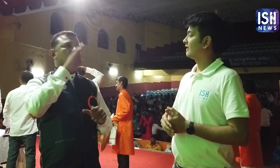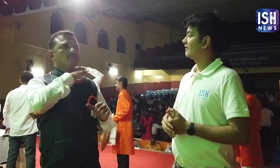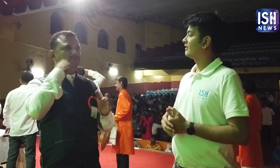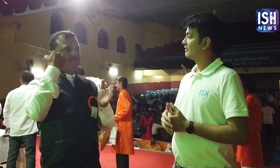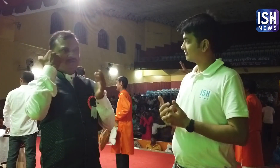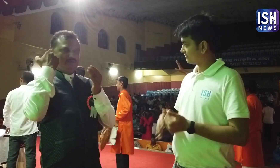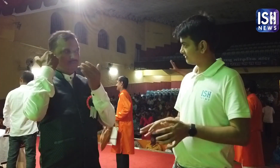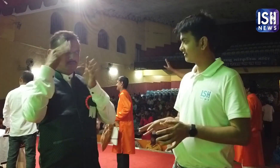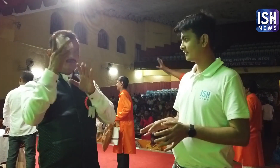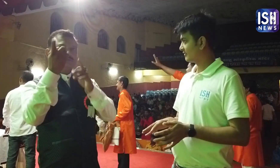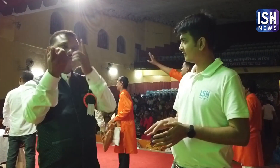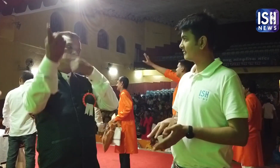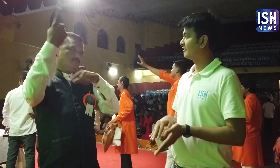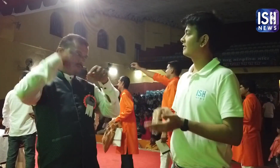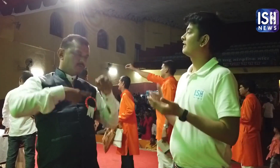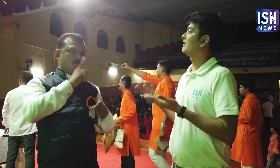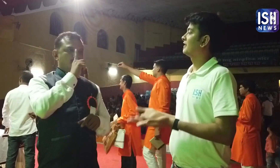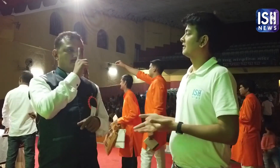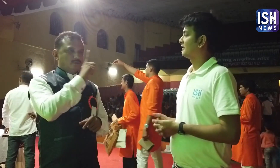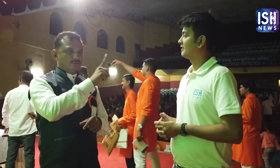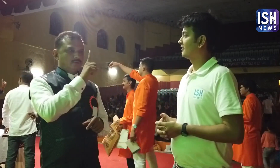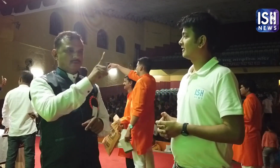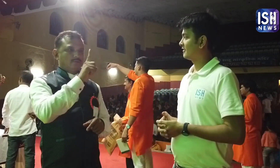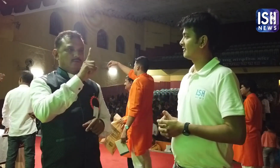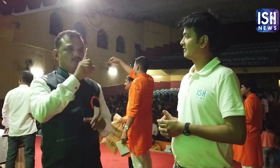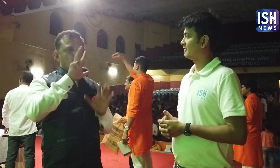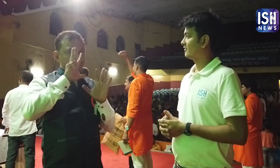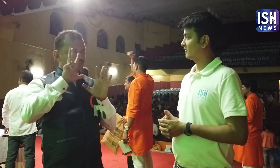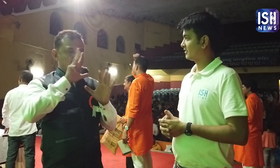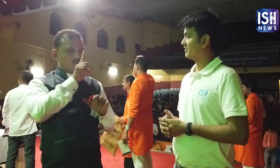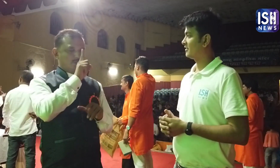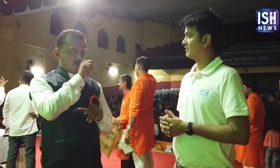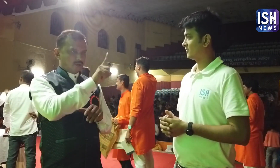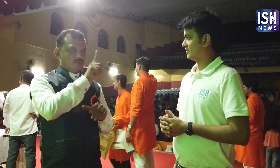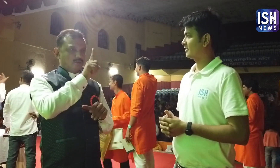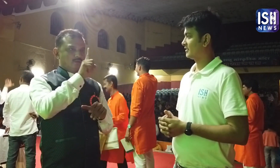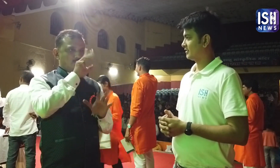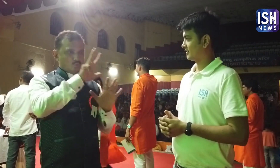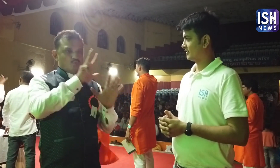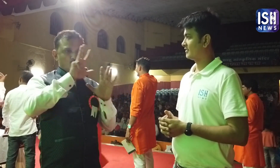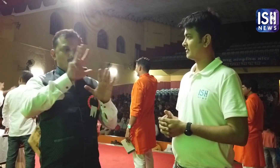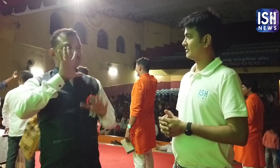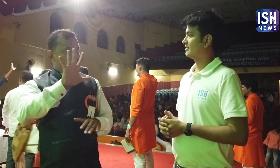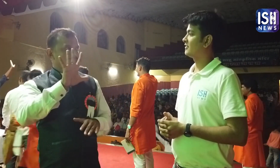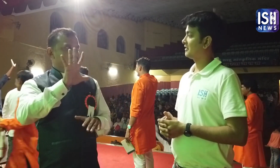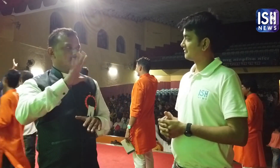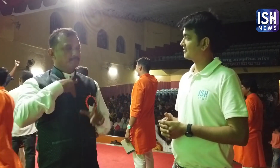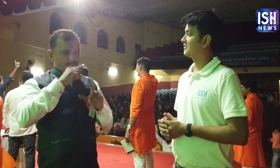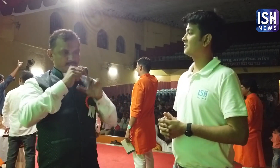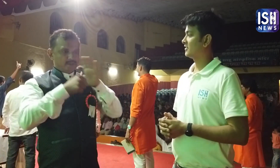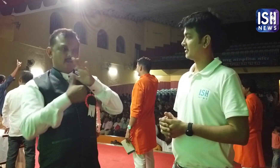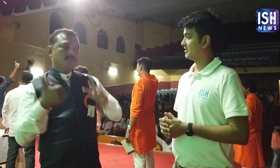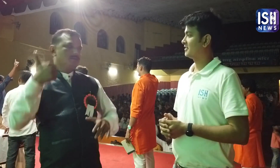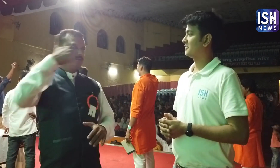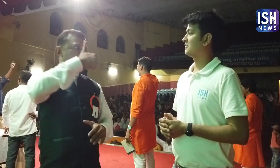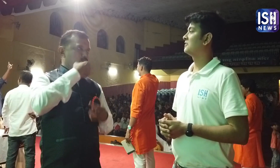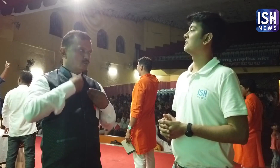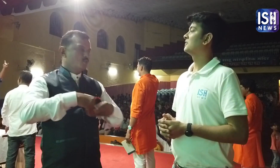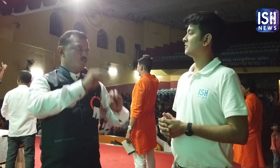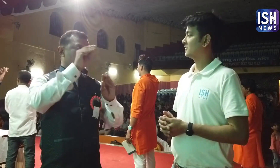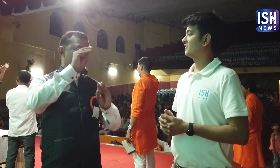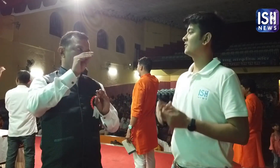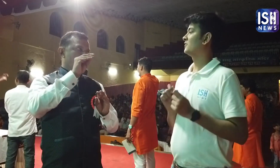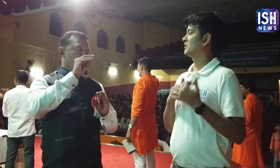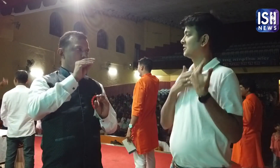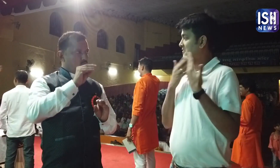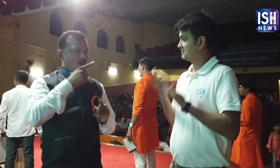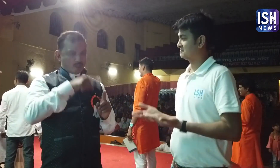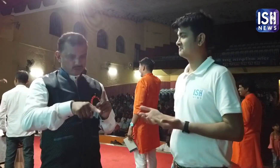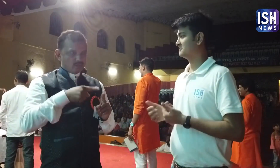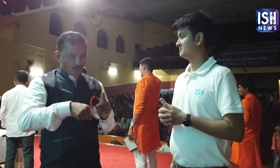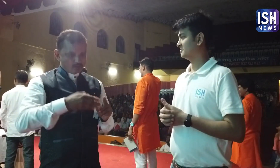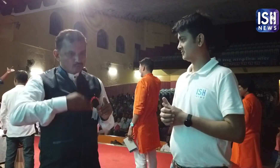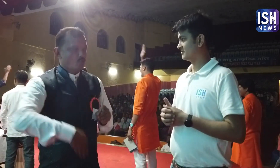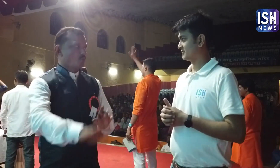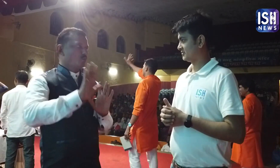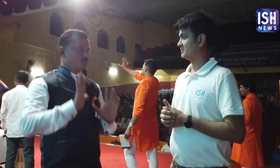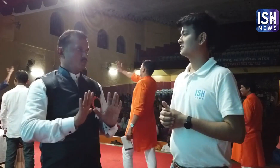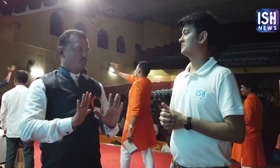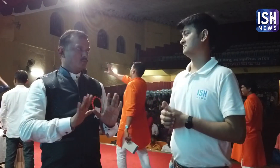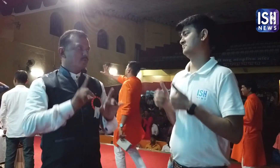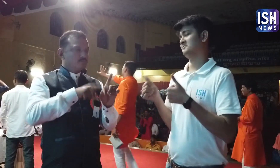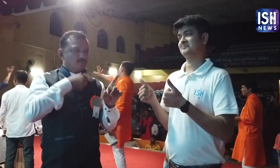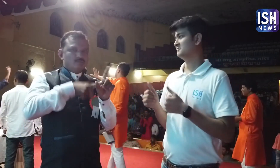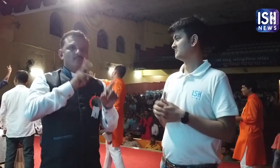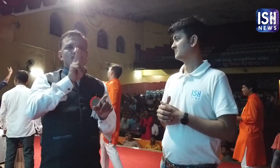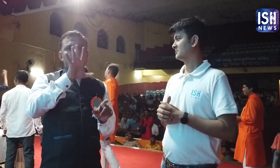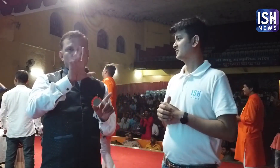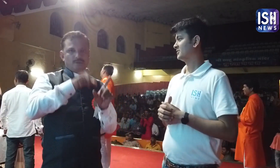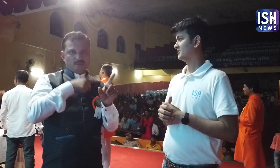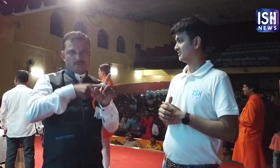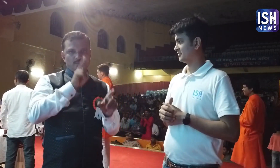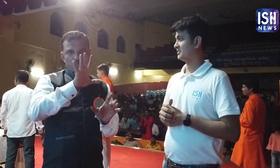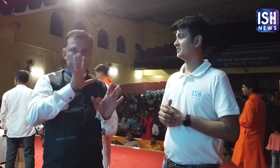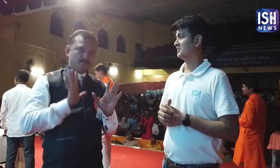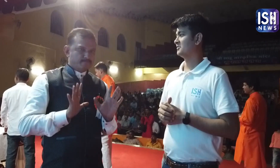After he passed away, I became the President in 1995 and its been 25 years now!